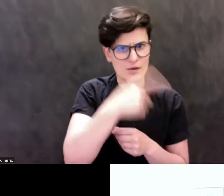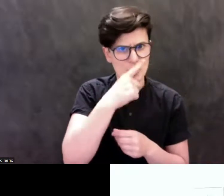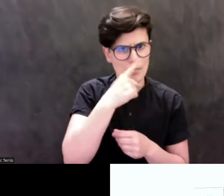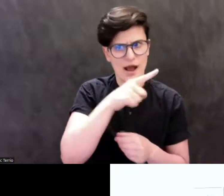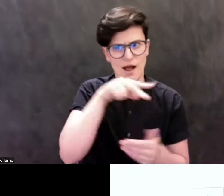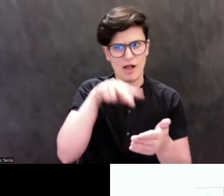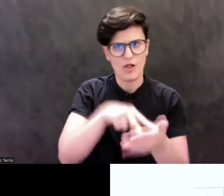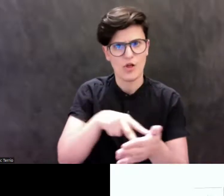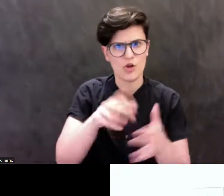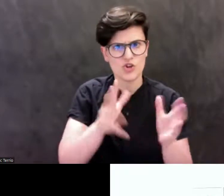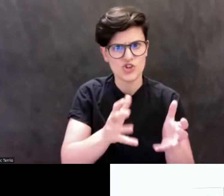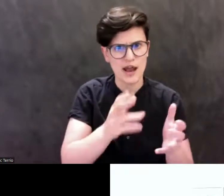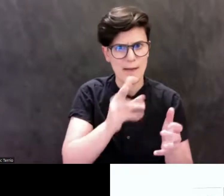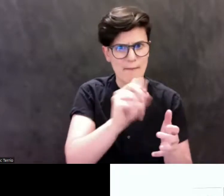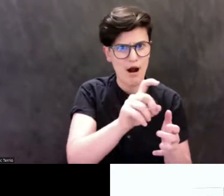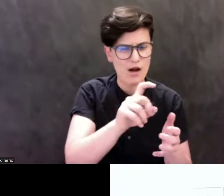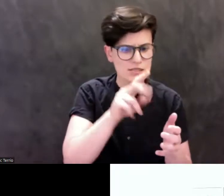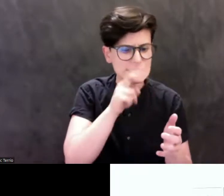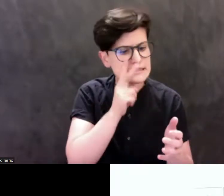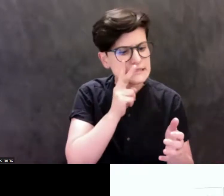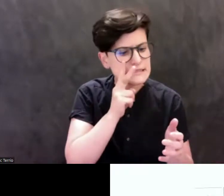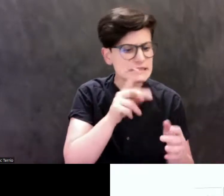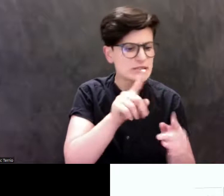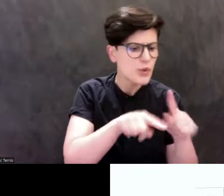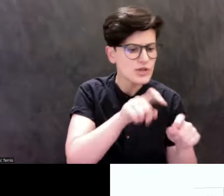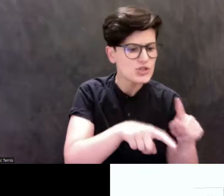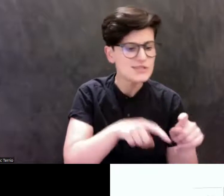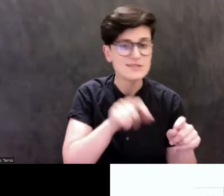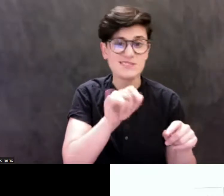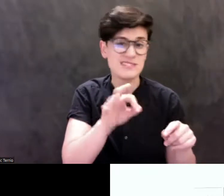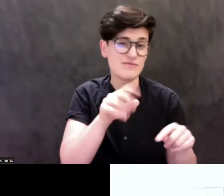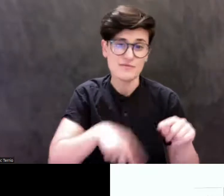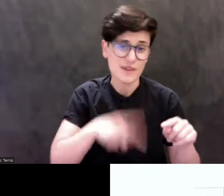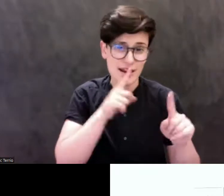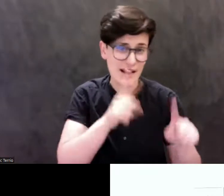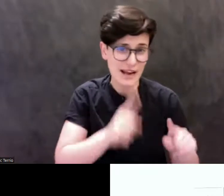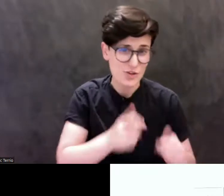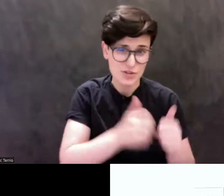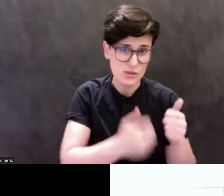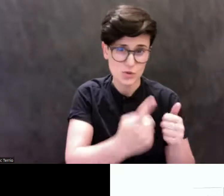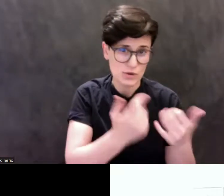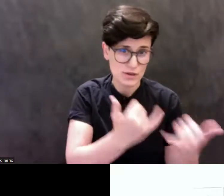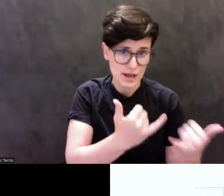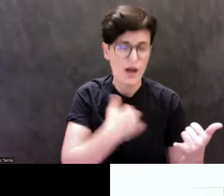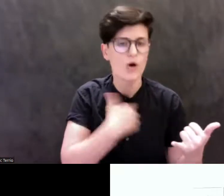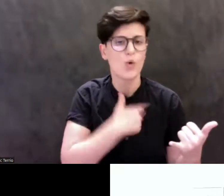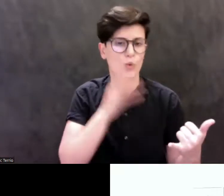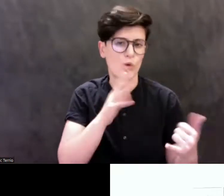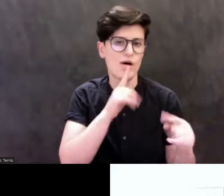If you can't get to all those, we will make sure that we get those answered after the webinar.